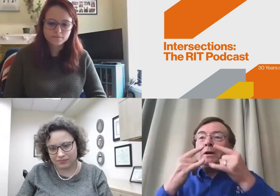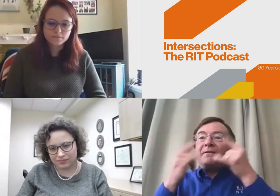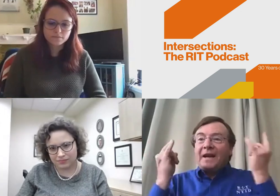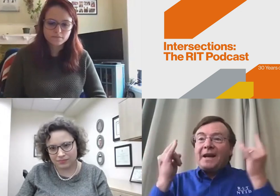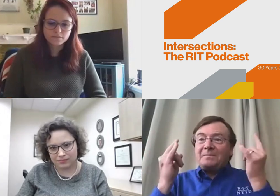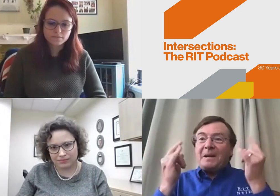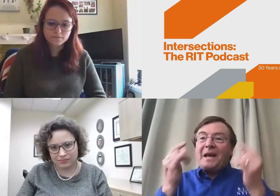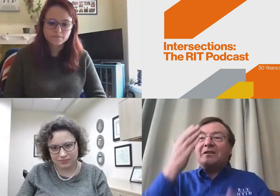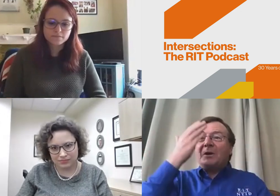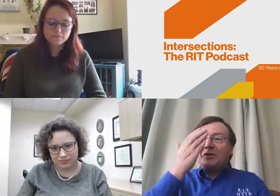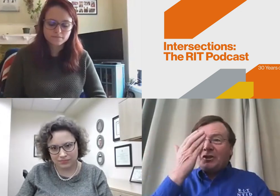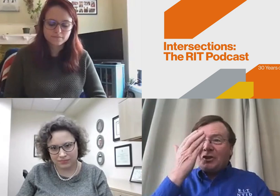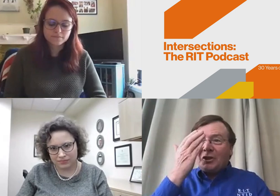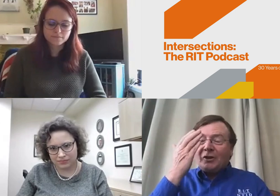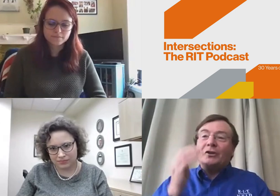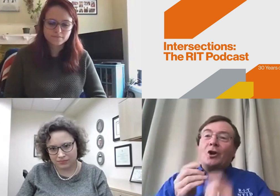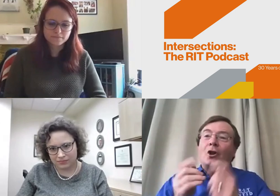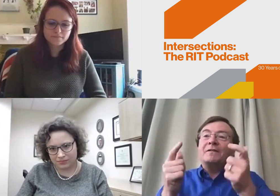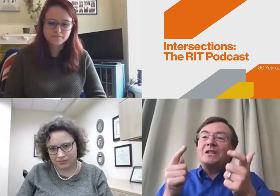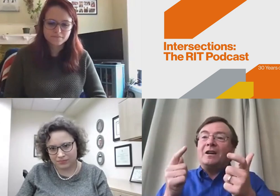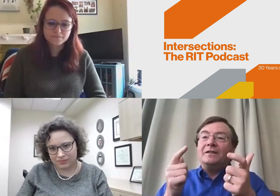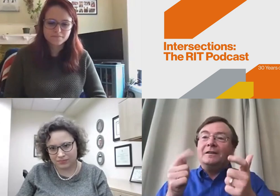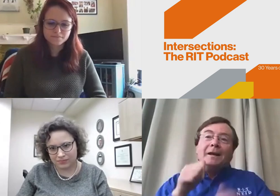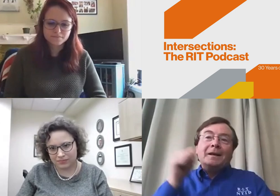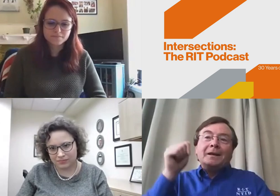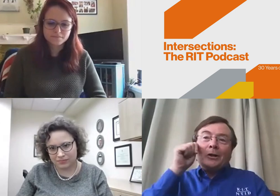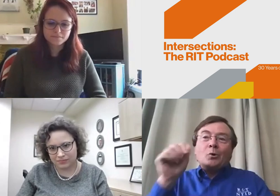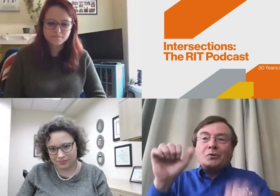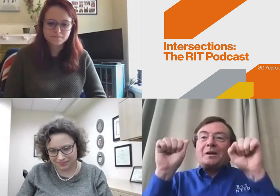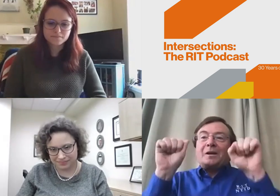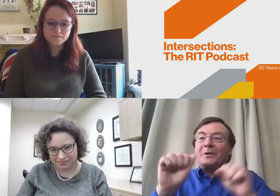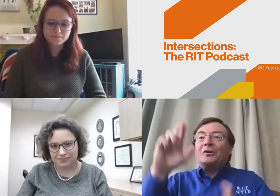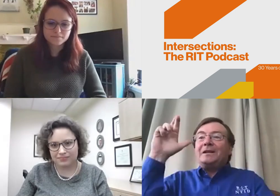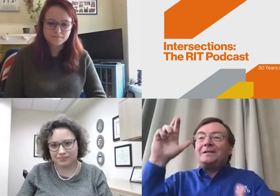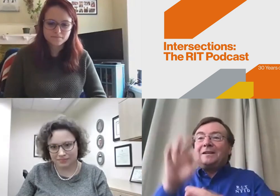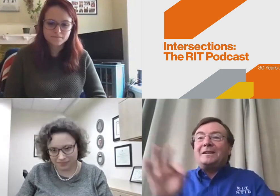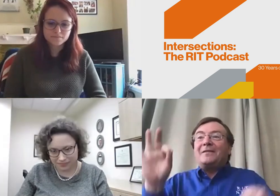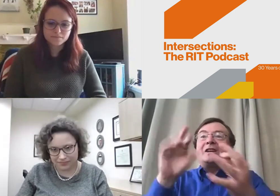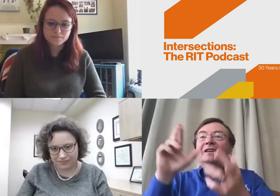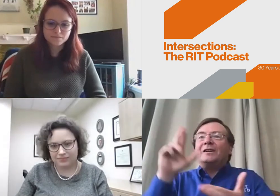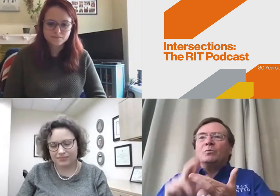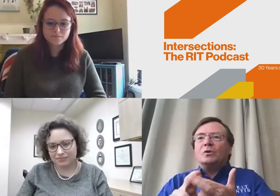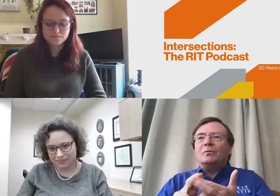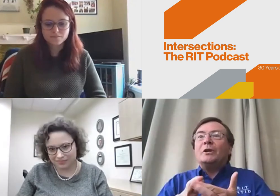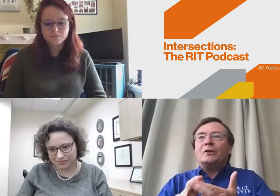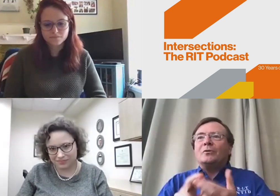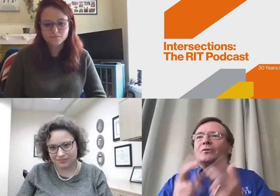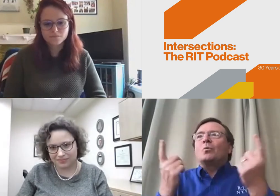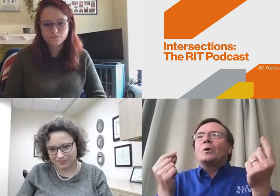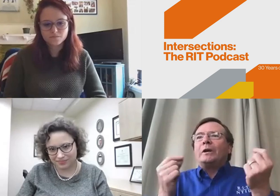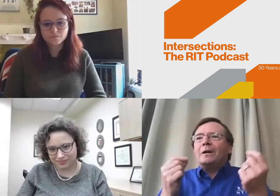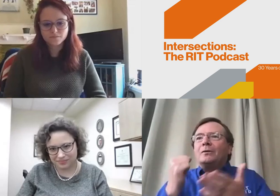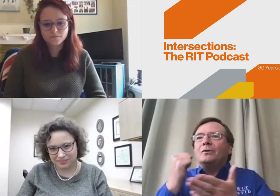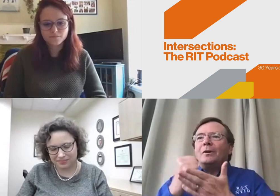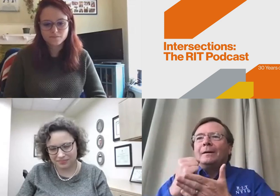a face mask plus a shield and all of a sudden, the acoustic ability is significantly reduced, what are we going to do?